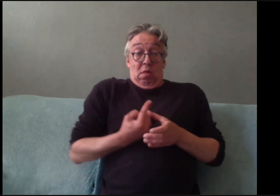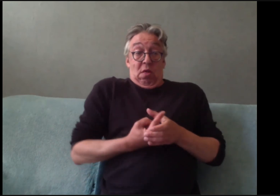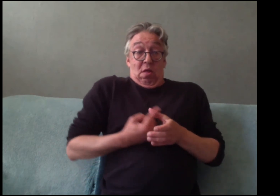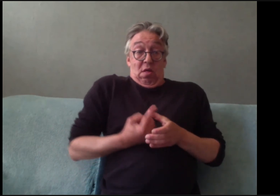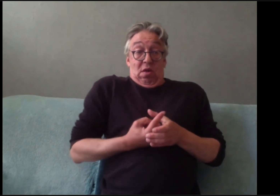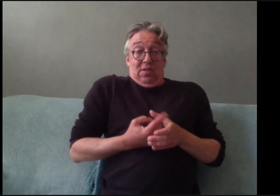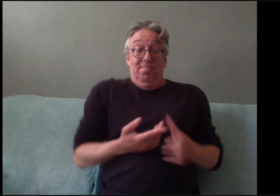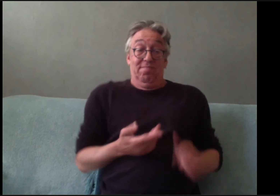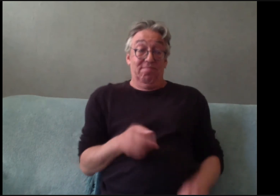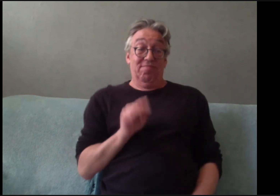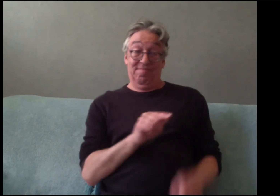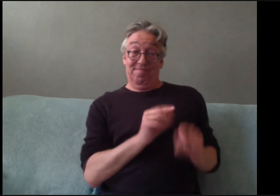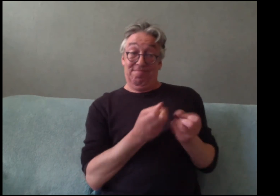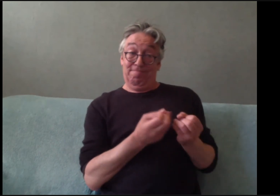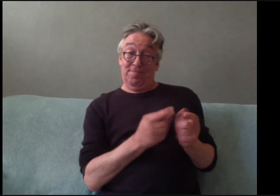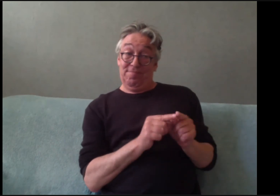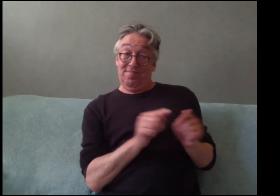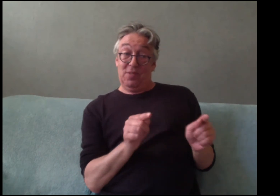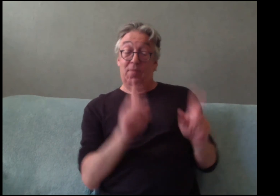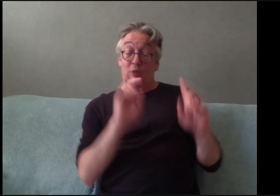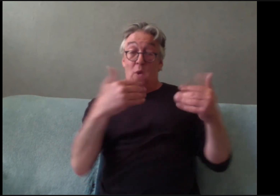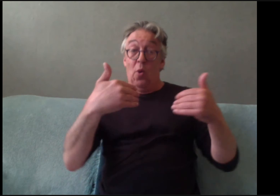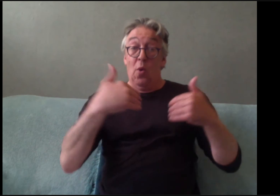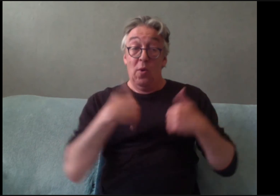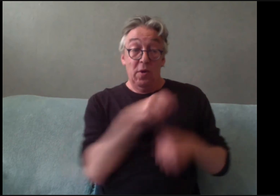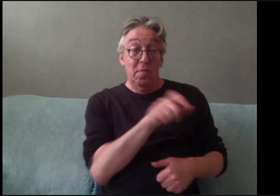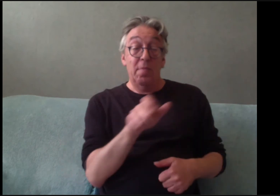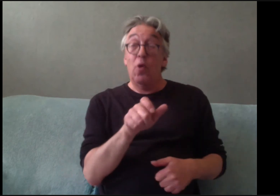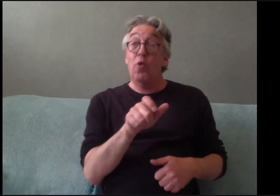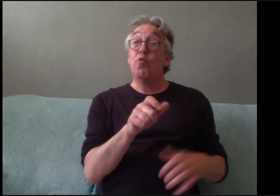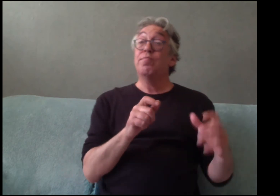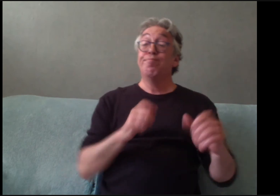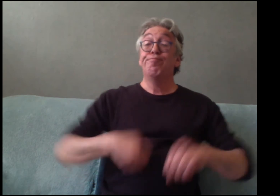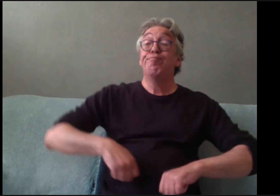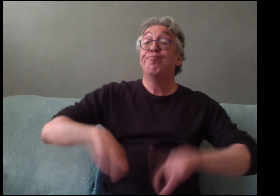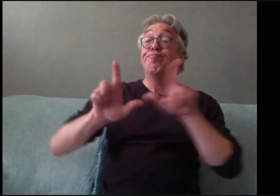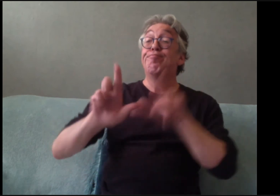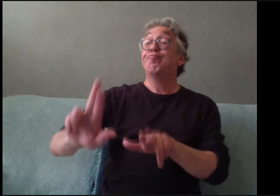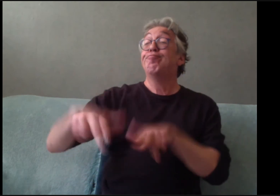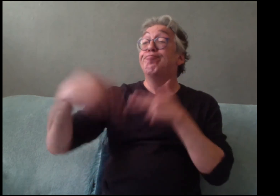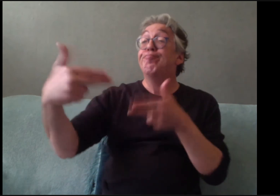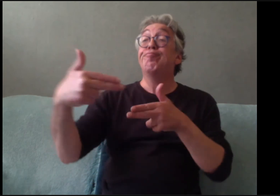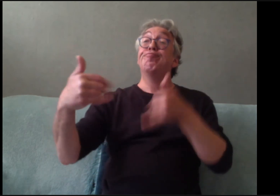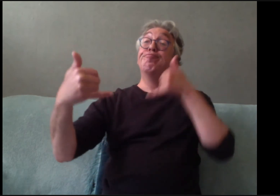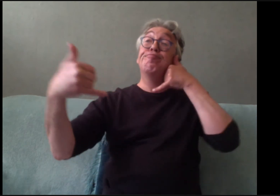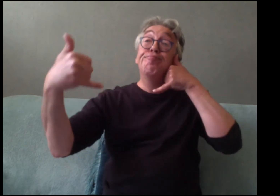it's made really difficult, so there's no way to have contact with family in many cases.